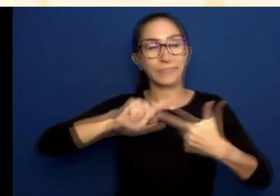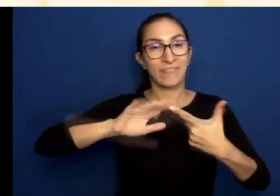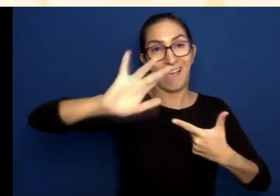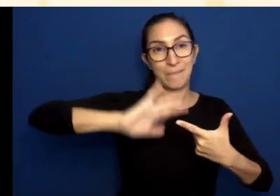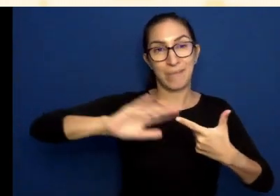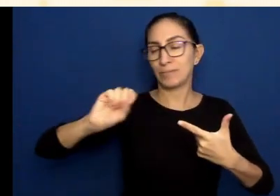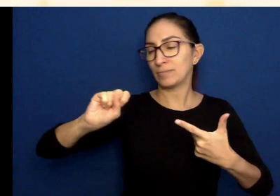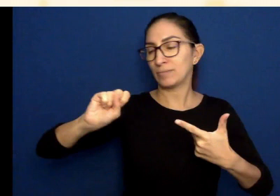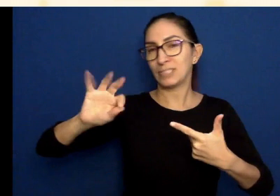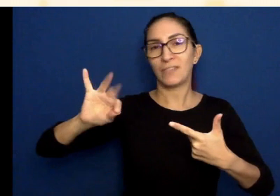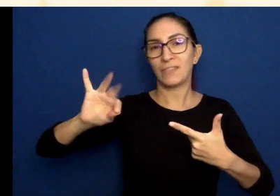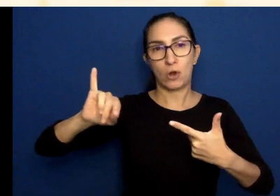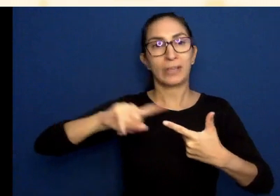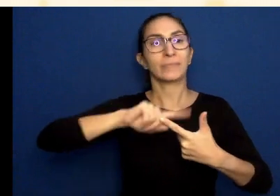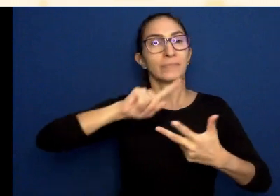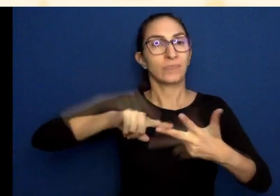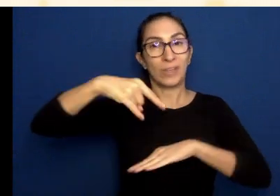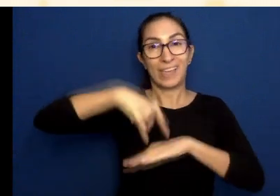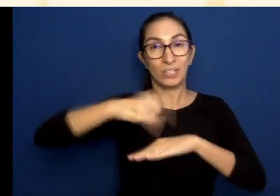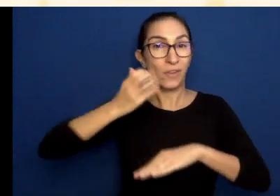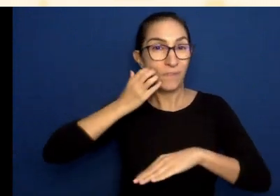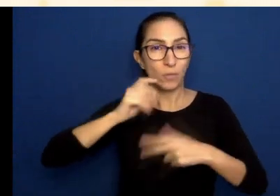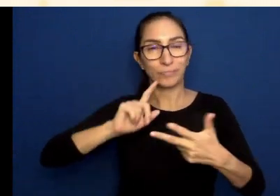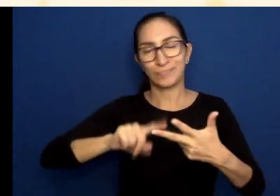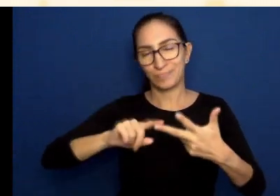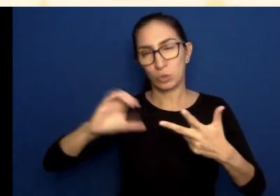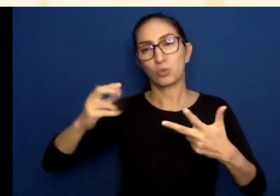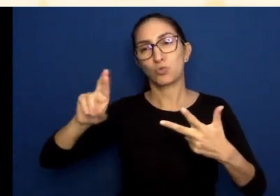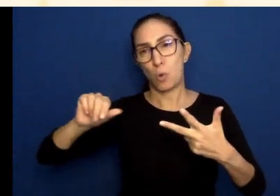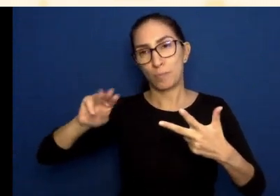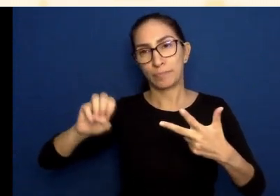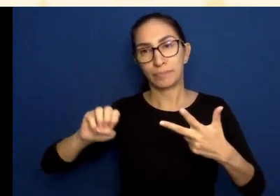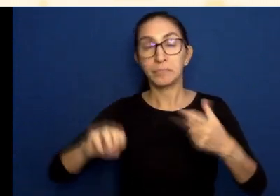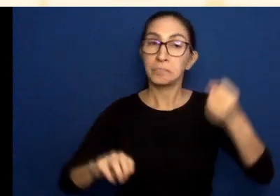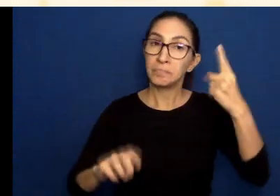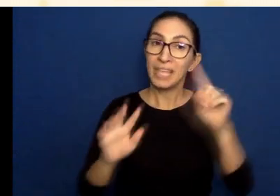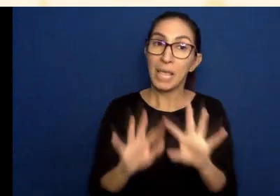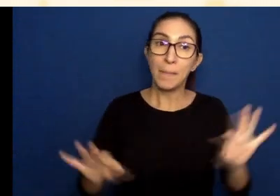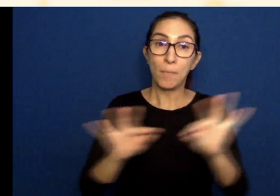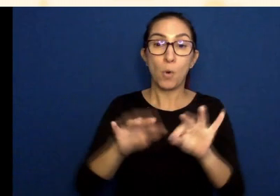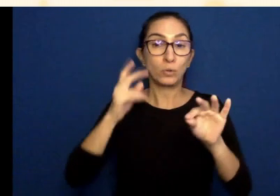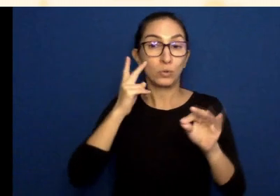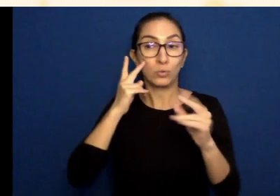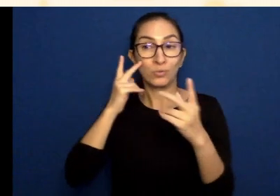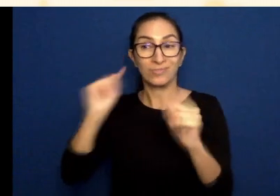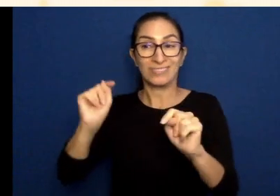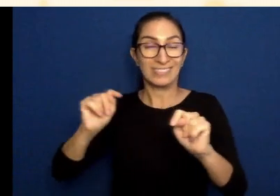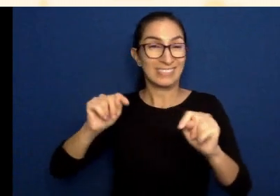So what we recommend is that you test on an iPhone if it's a mobile site with Safari, on an iPad if it's a mobile site